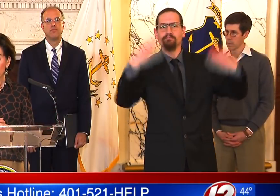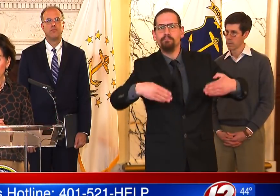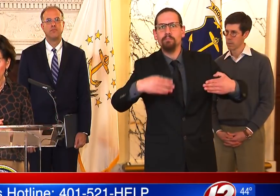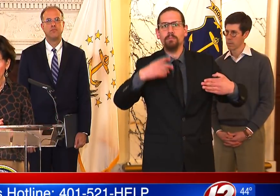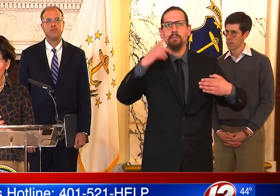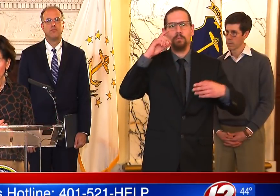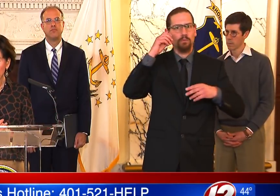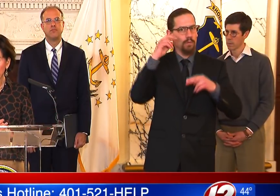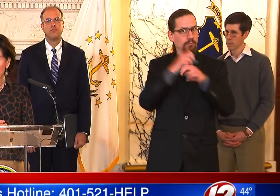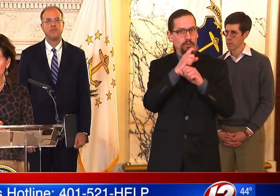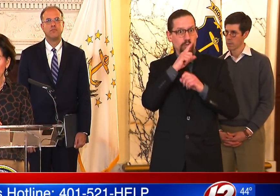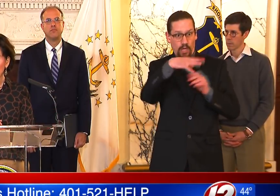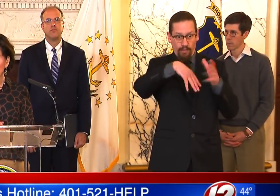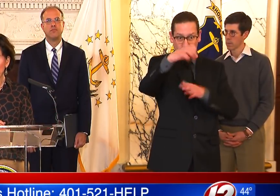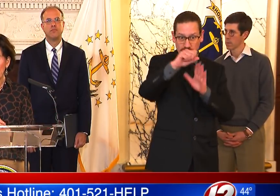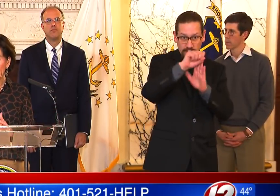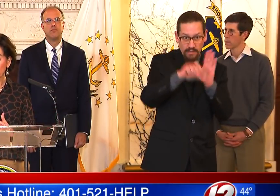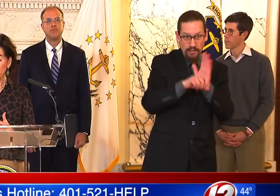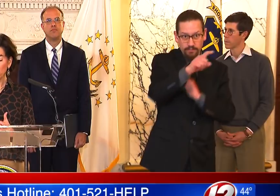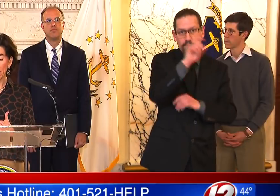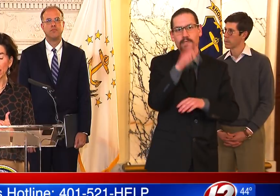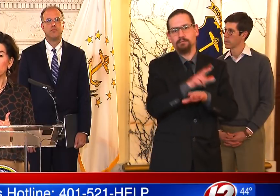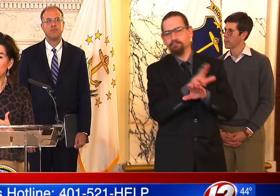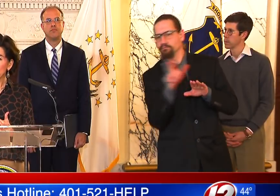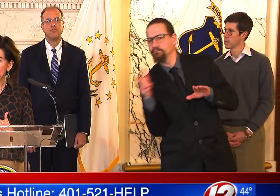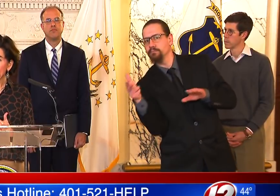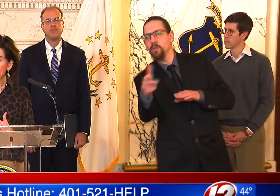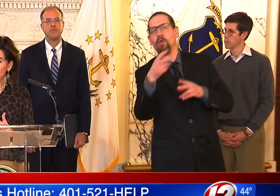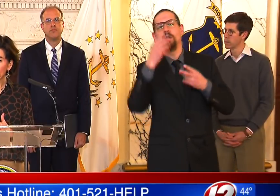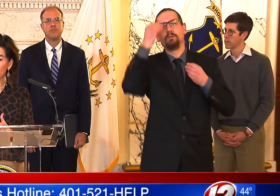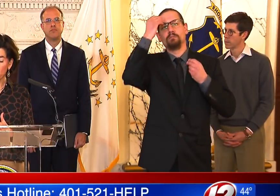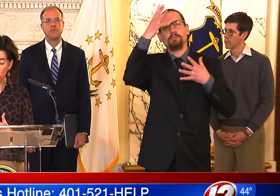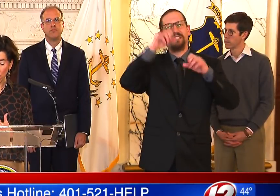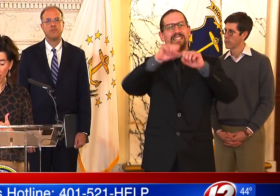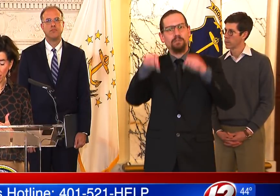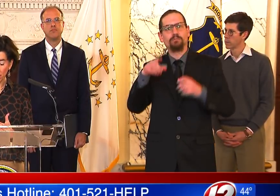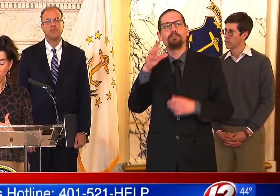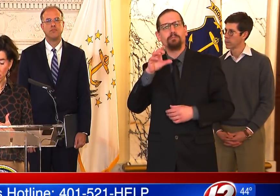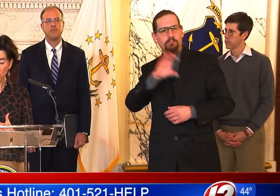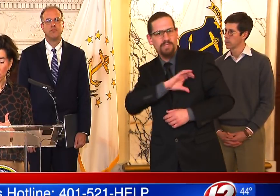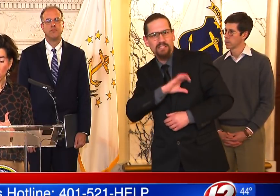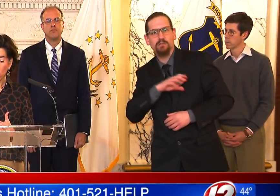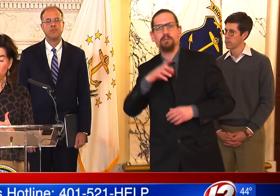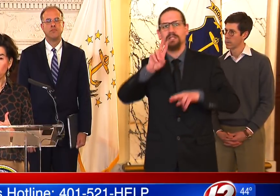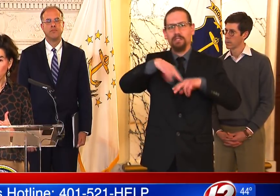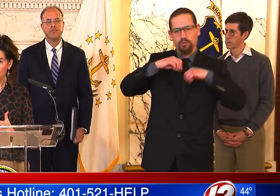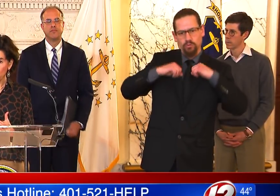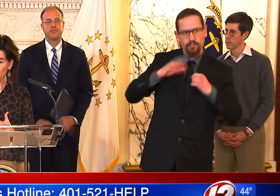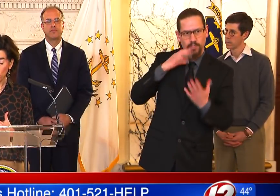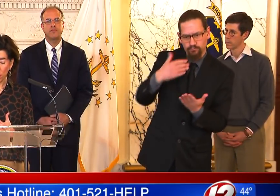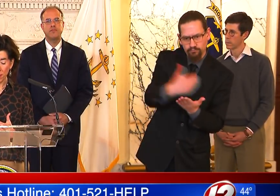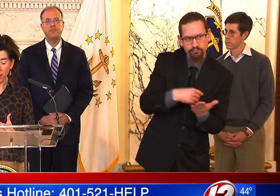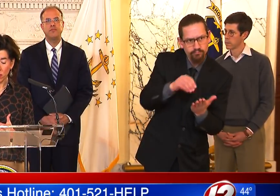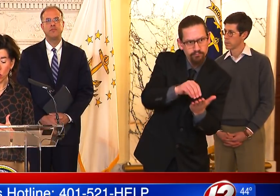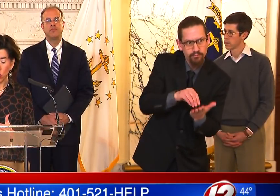WE MAY ADD MORE STOPS. THE SITUATION IS EVOLVING.